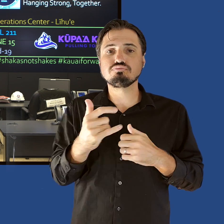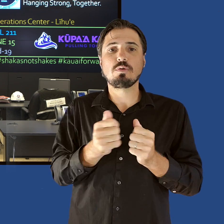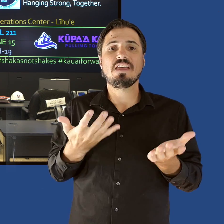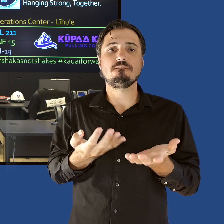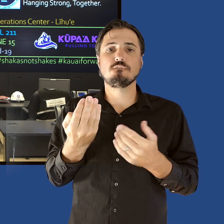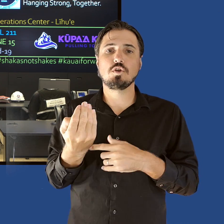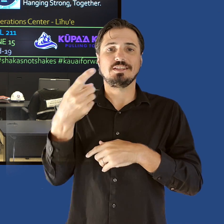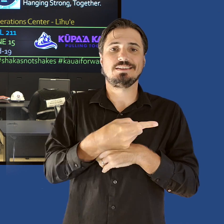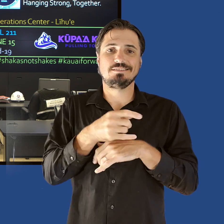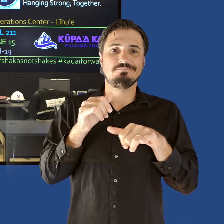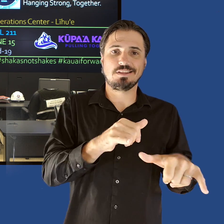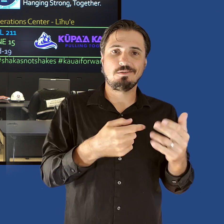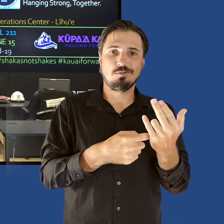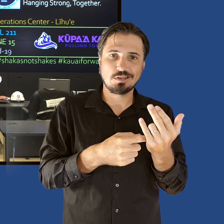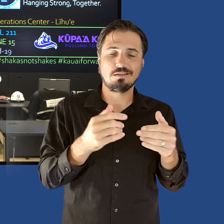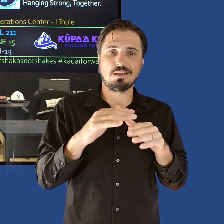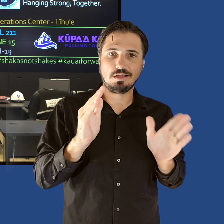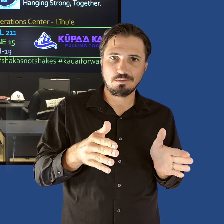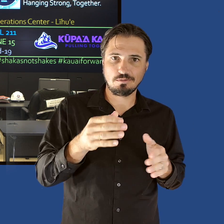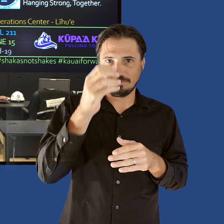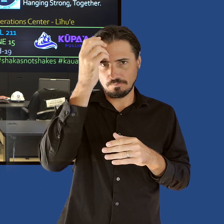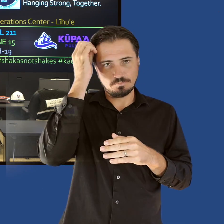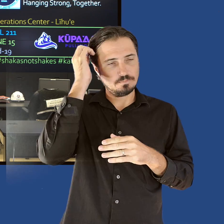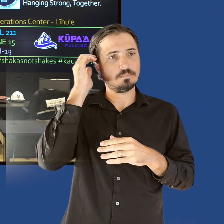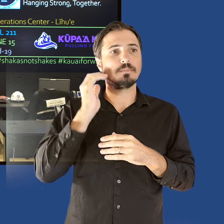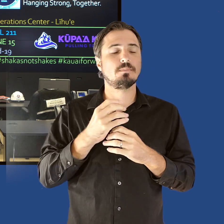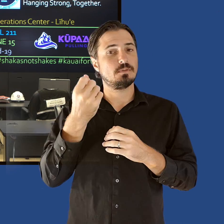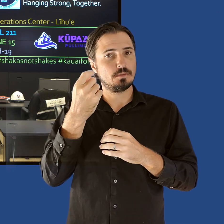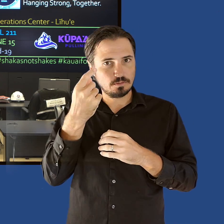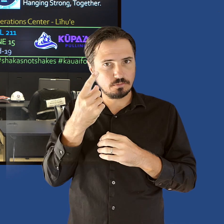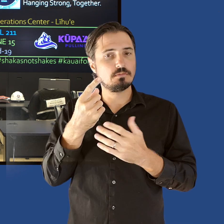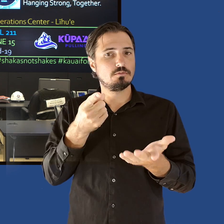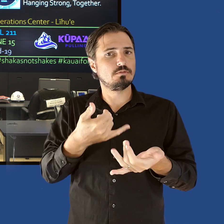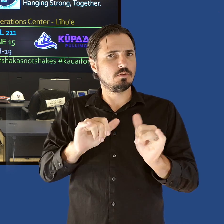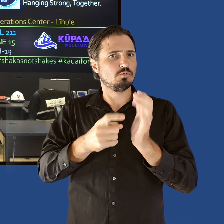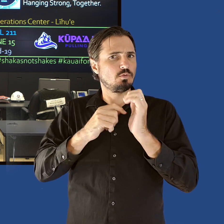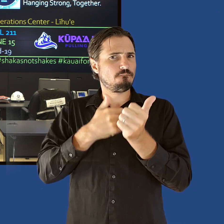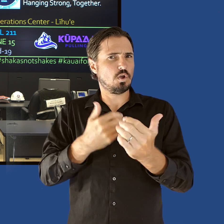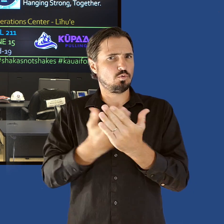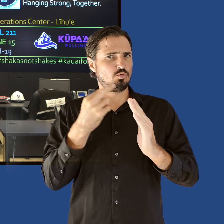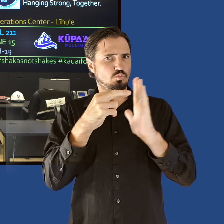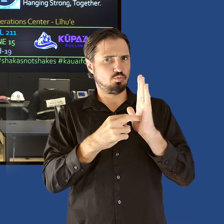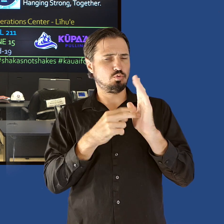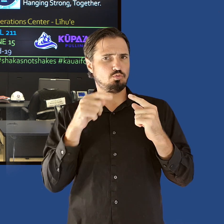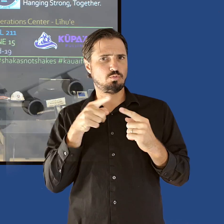However, interisland travelers will be subject to new travel requirements and should plan accordingly.